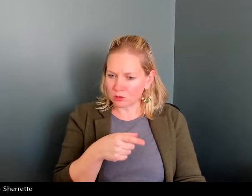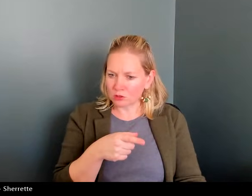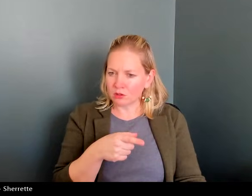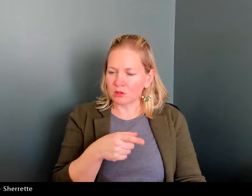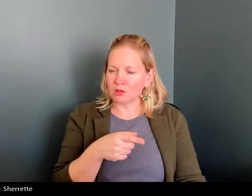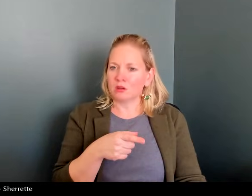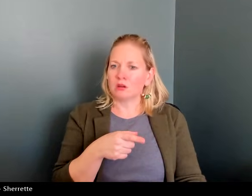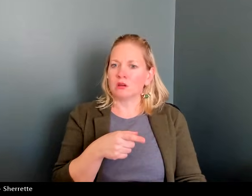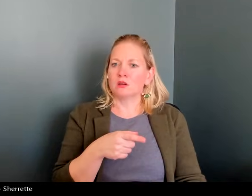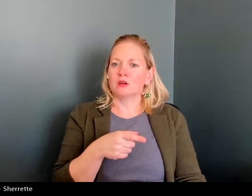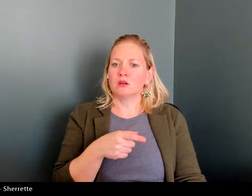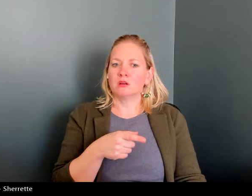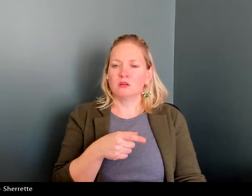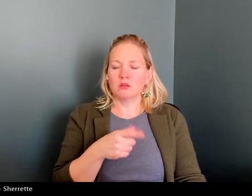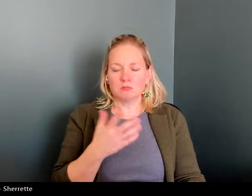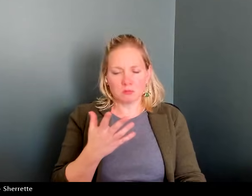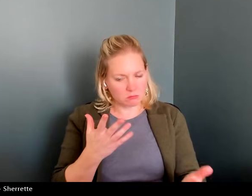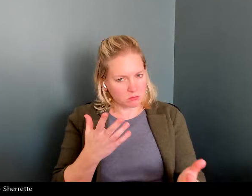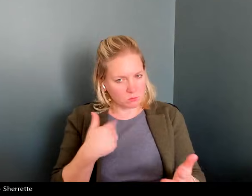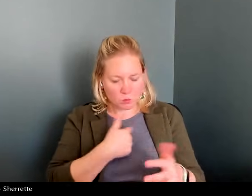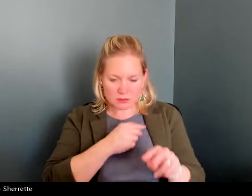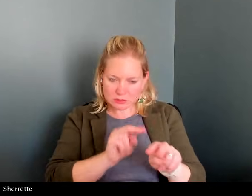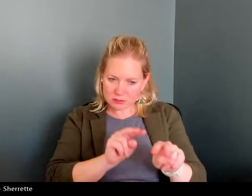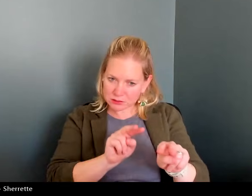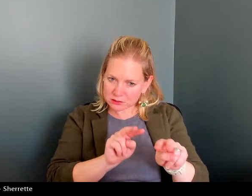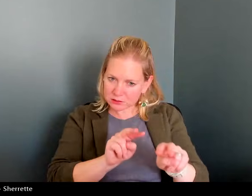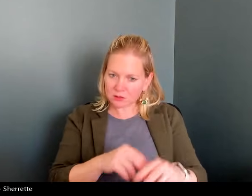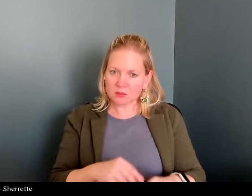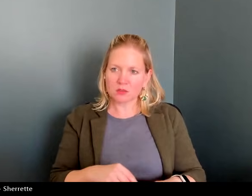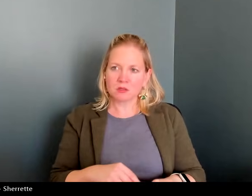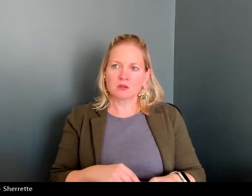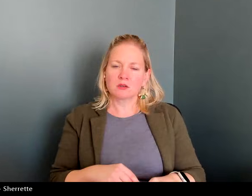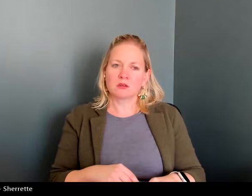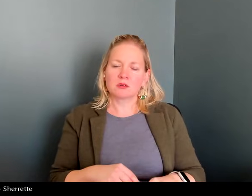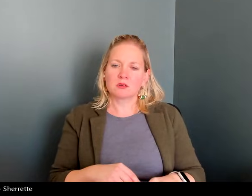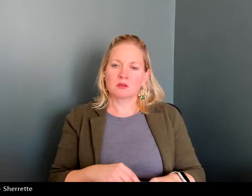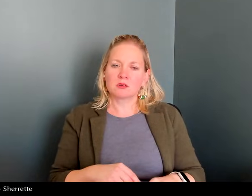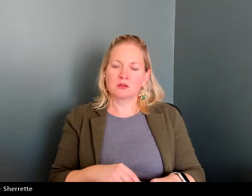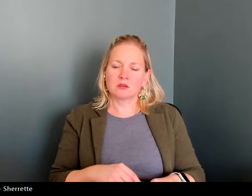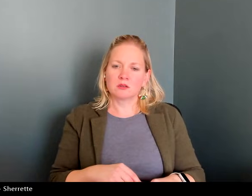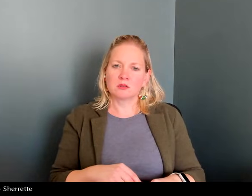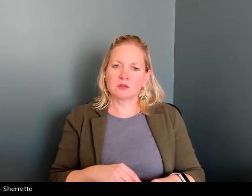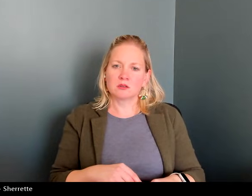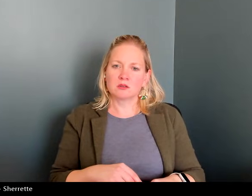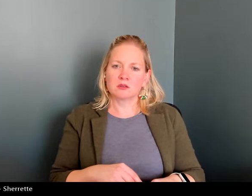we kept an eye on it. We kept trying to -- there was times where she was -- we was trying to get